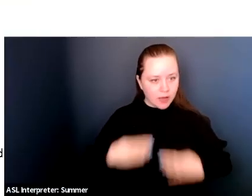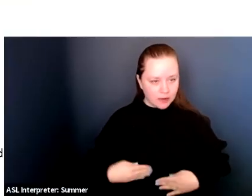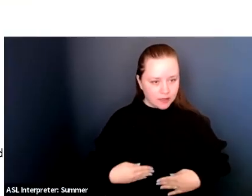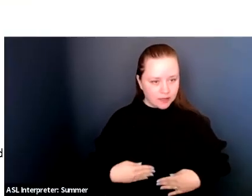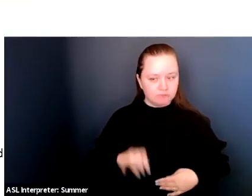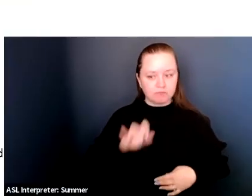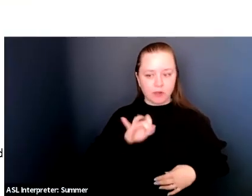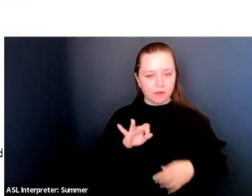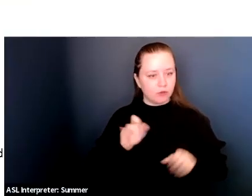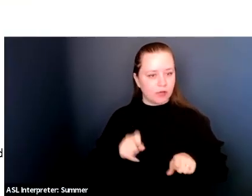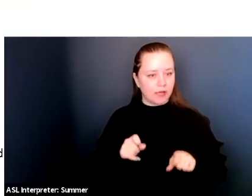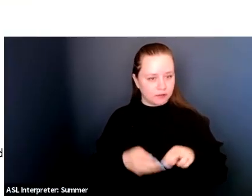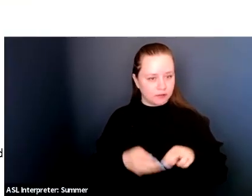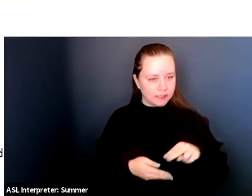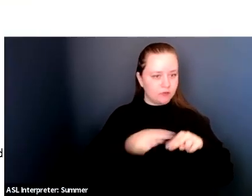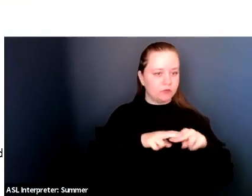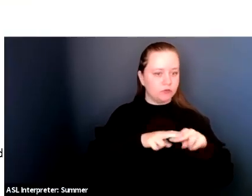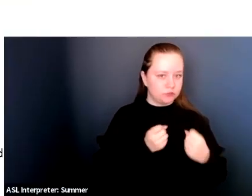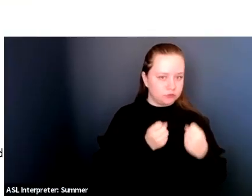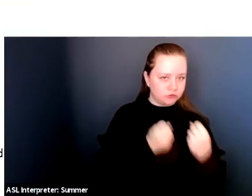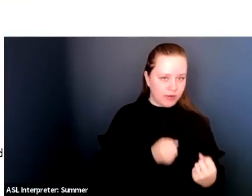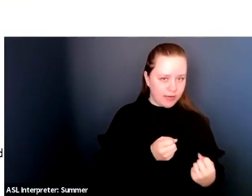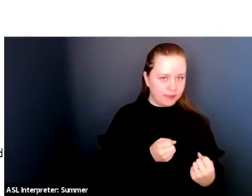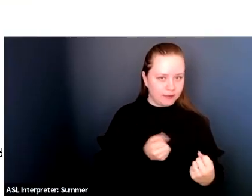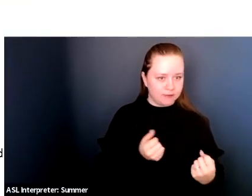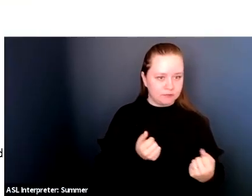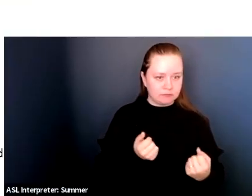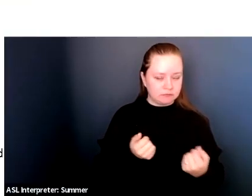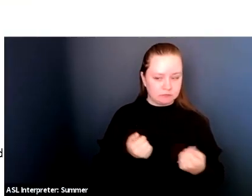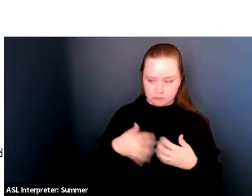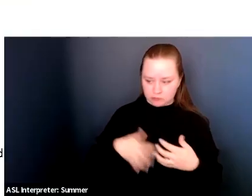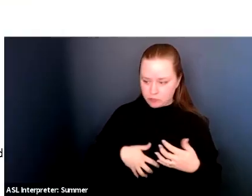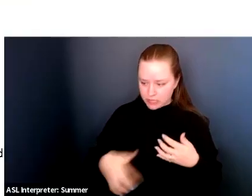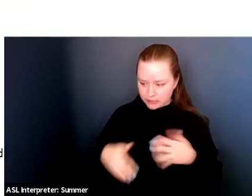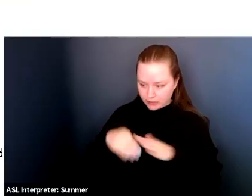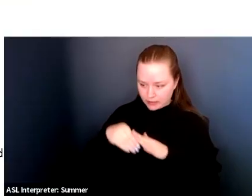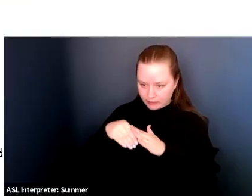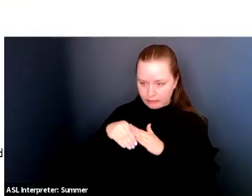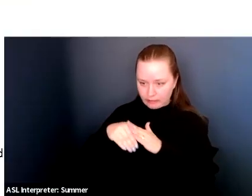then any relative decrease during pregnancy or the postpartum period, we're starting at a higher baseline.